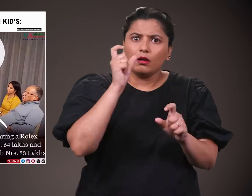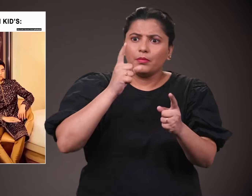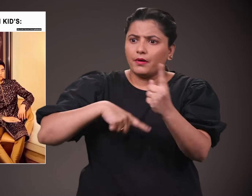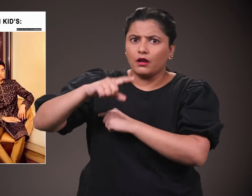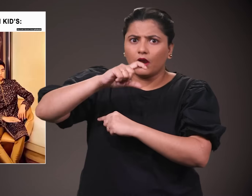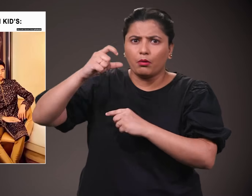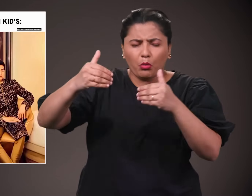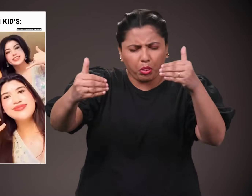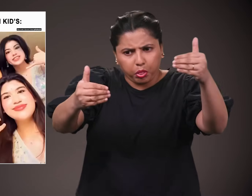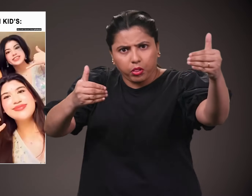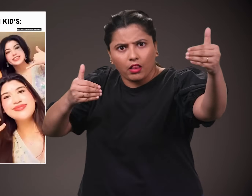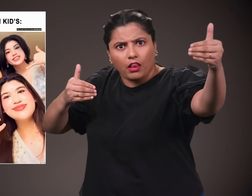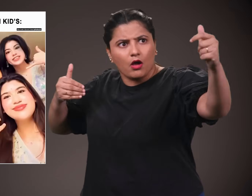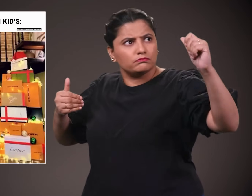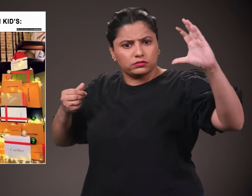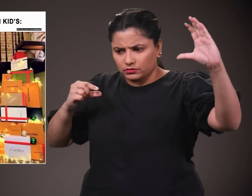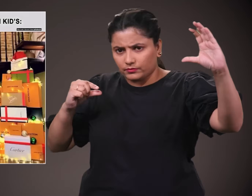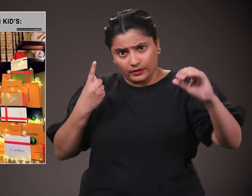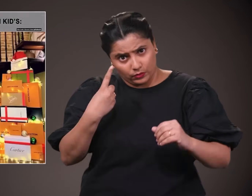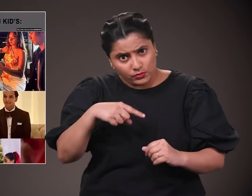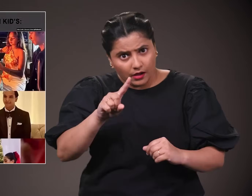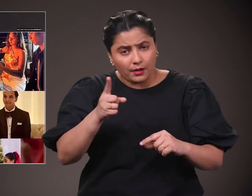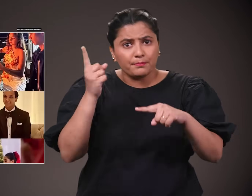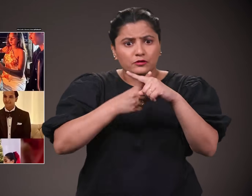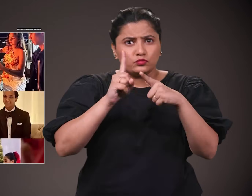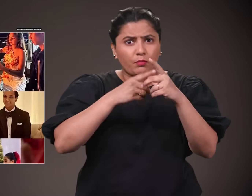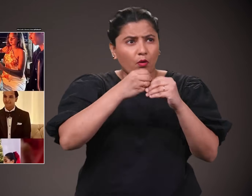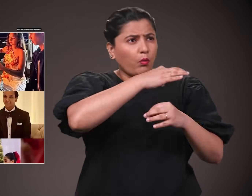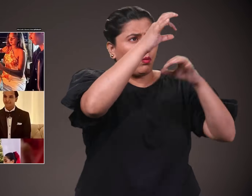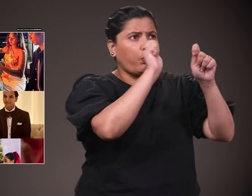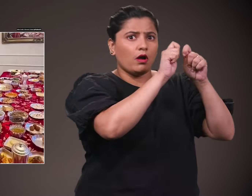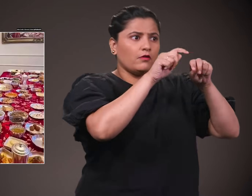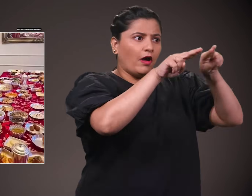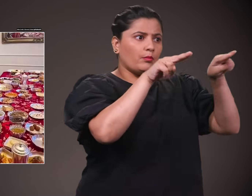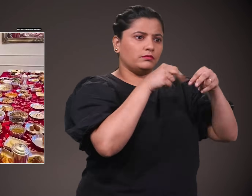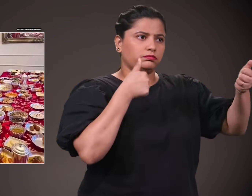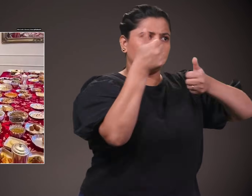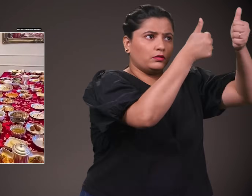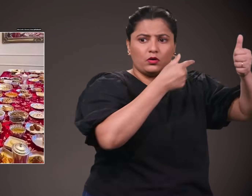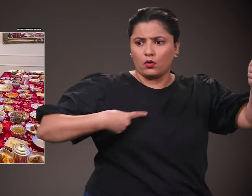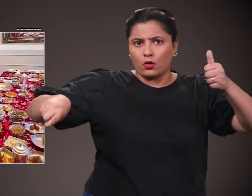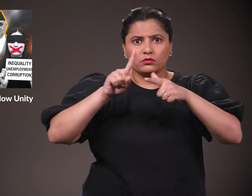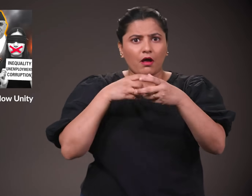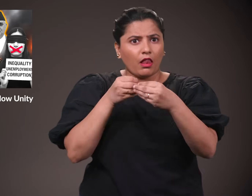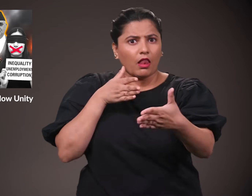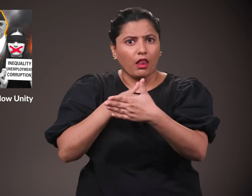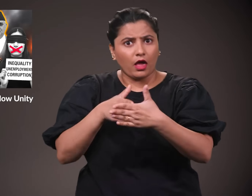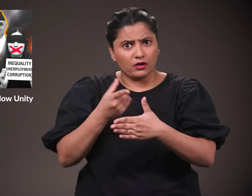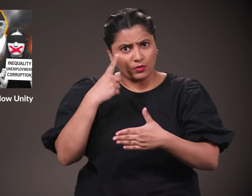Meanwhile, the gap between the common people is widening. Jobs are given to family members within the government, while citizens struggle for basic sustenance.